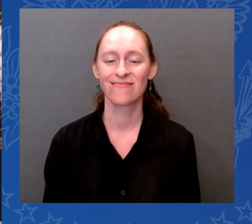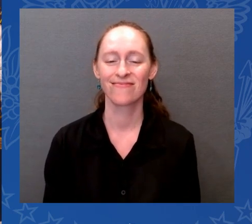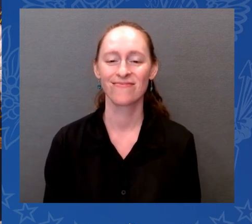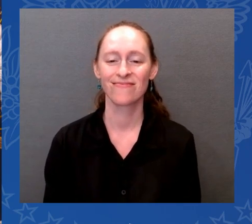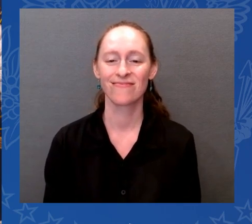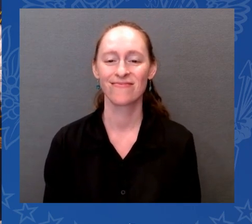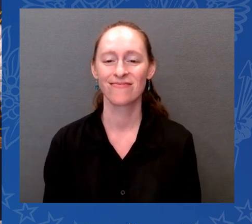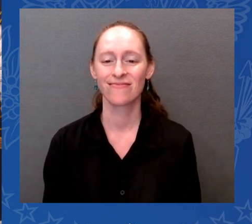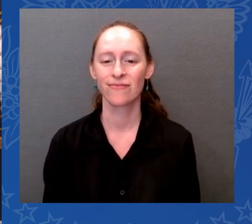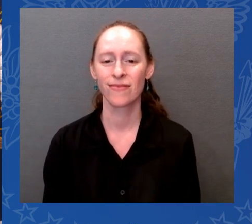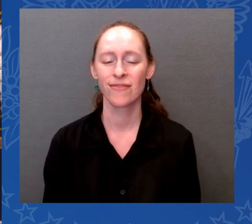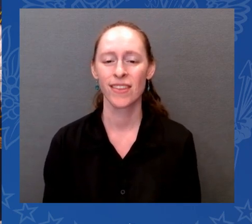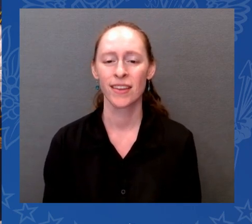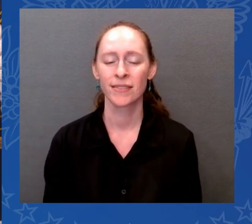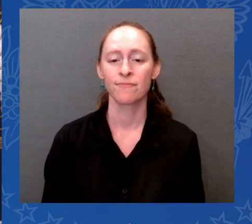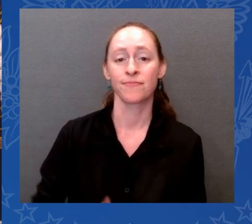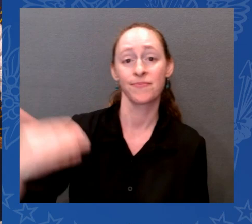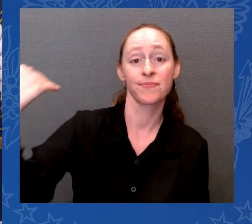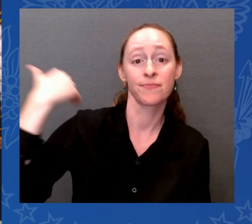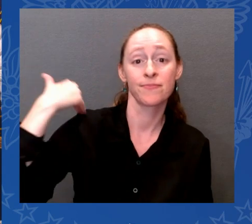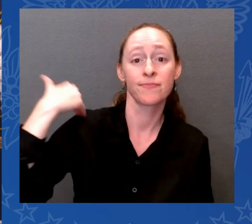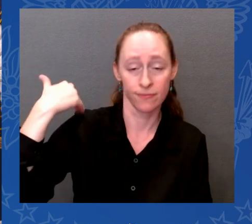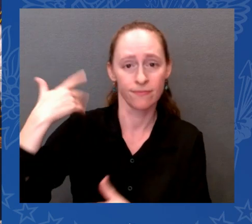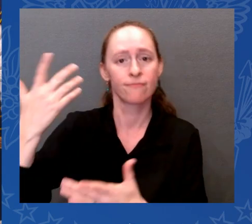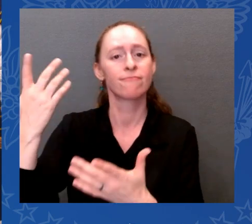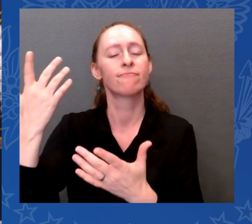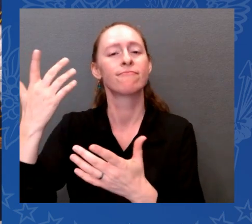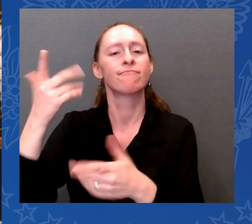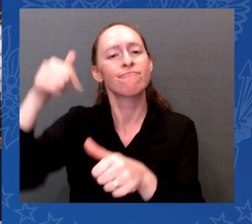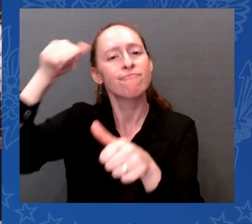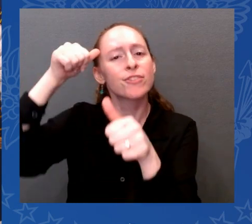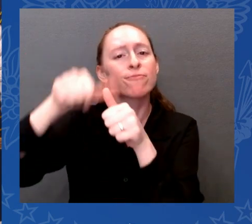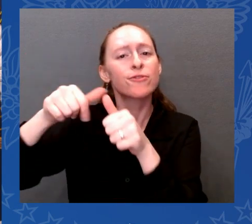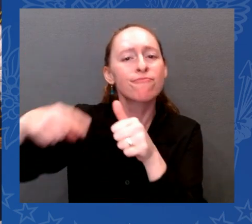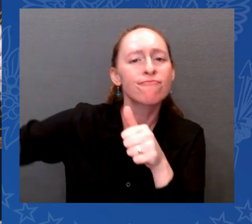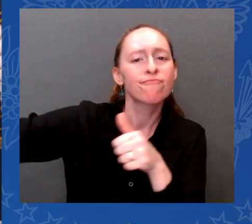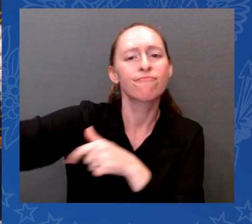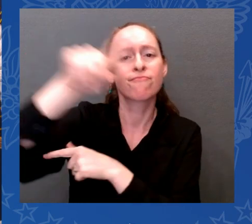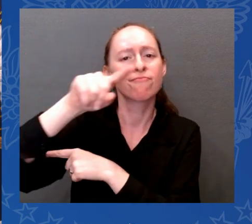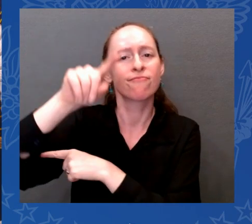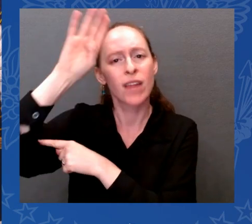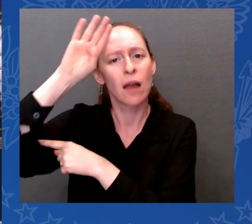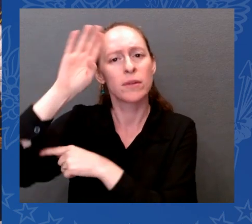Thirty years ago -- God, it seems like thirty years ago. Thirty years ago, I was the original co-sponsor